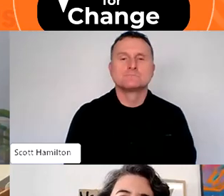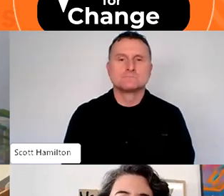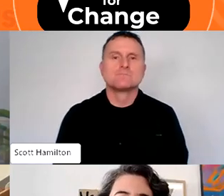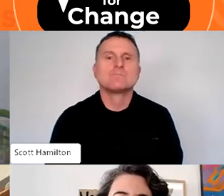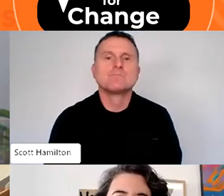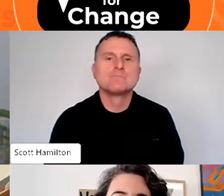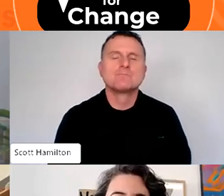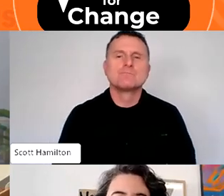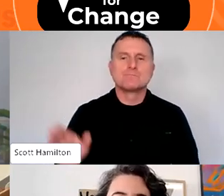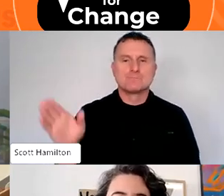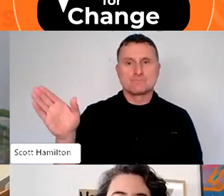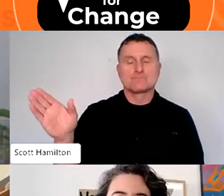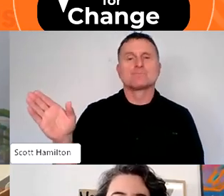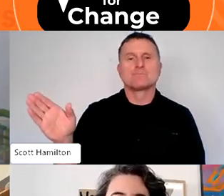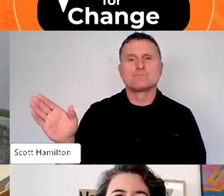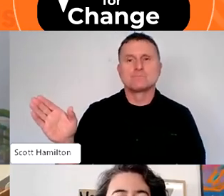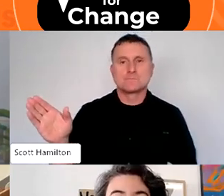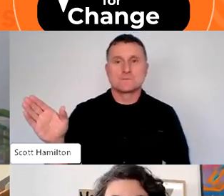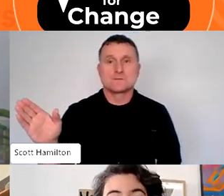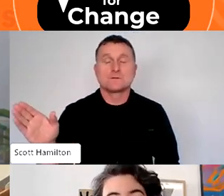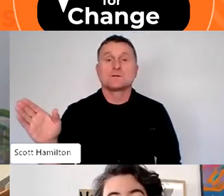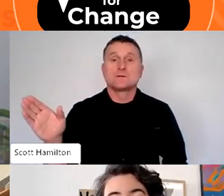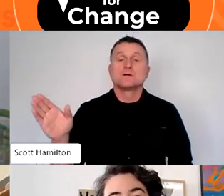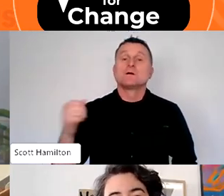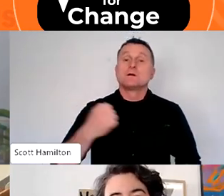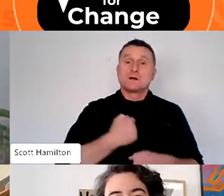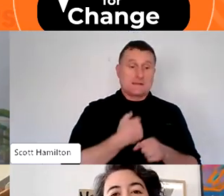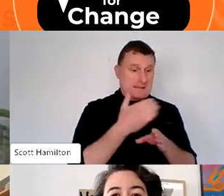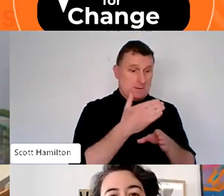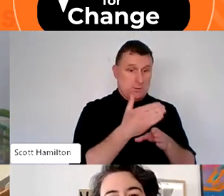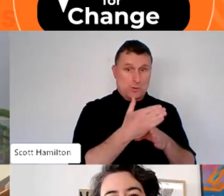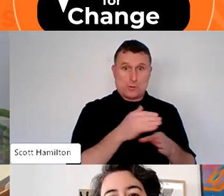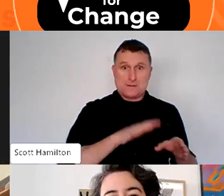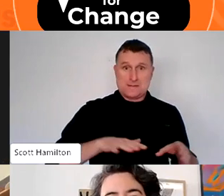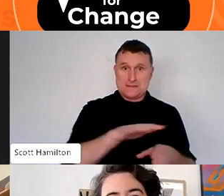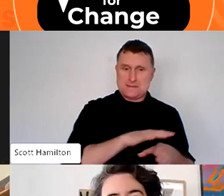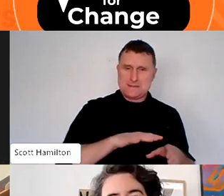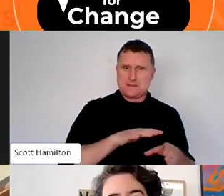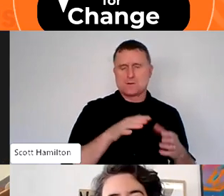in our work at Mana Mokopuna, our moemoeā, our vision is kia kuru